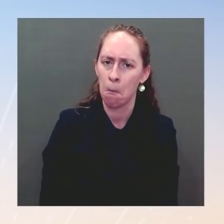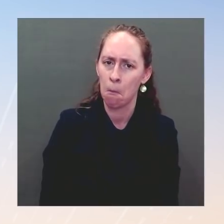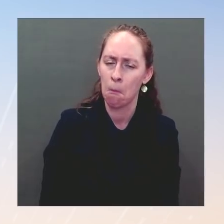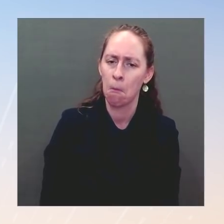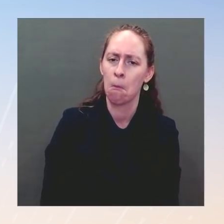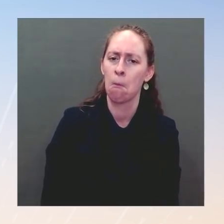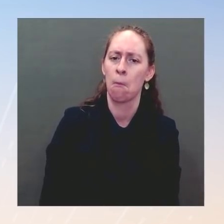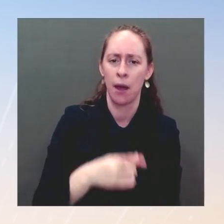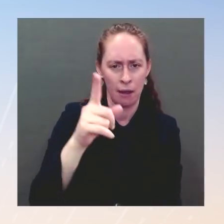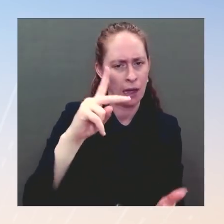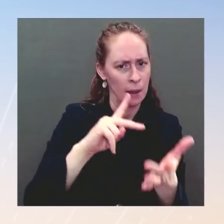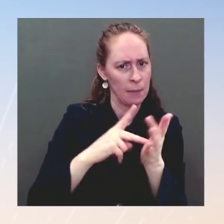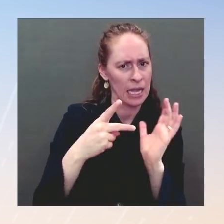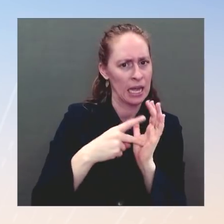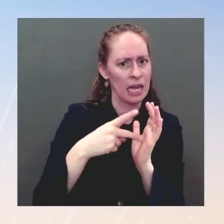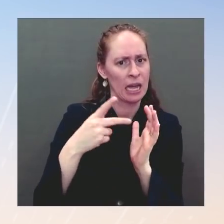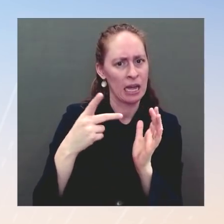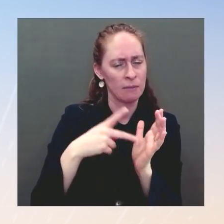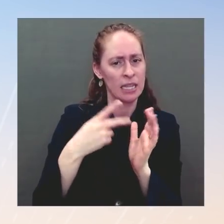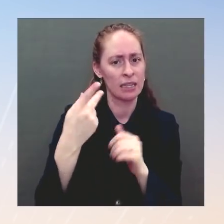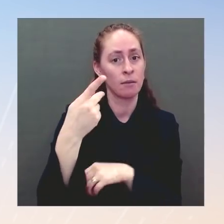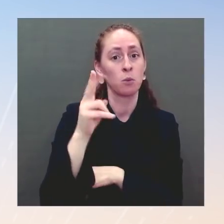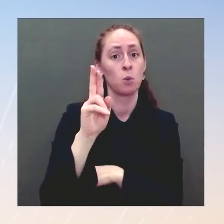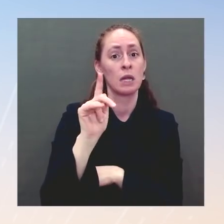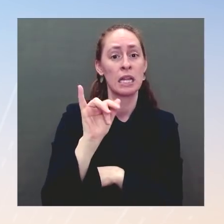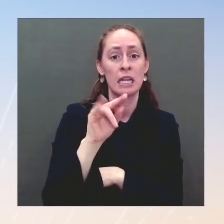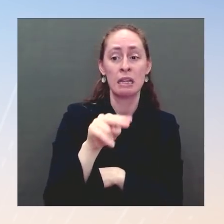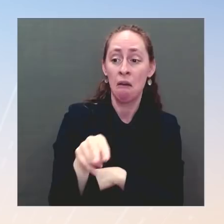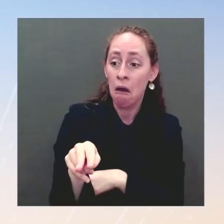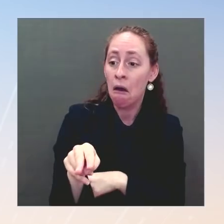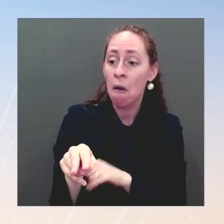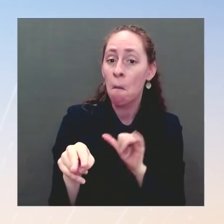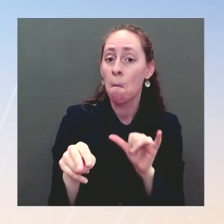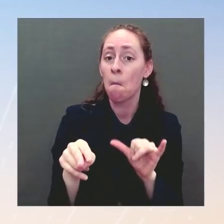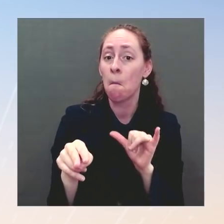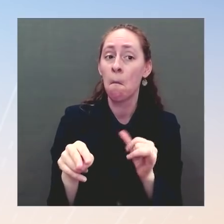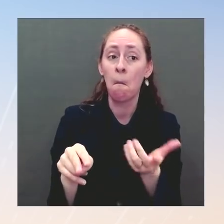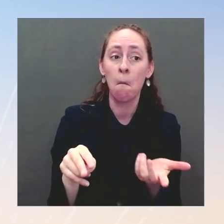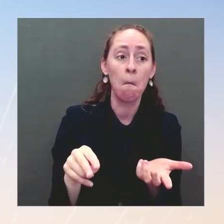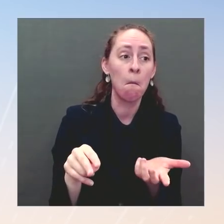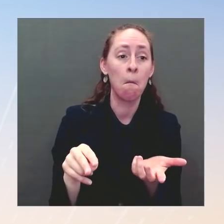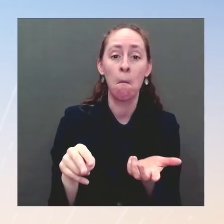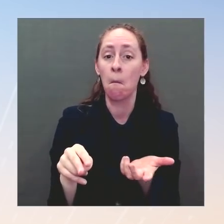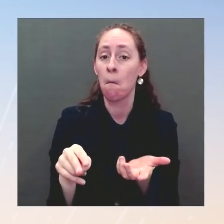Allies are willing to cede that sphere of influence outside of NATO boundaries to him?